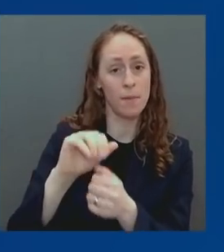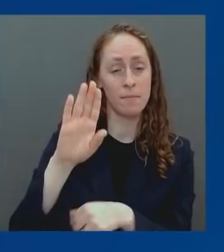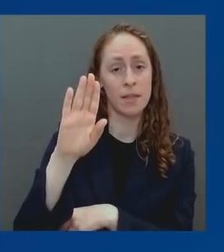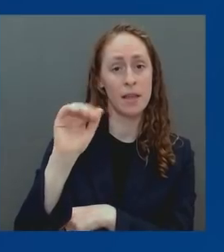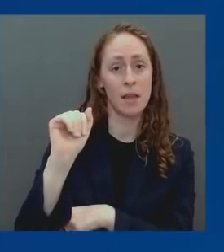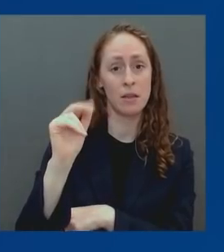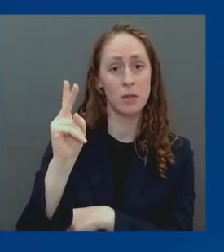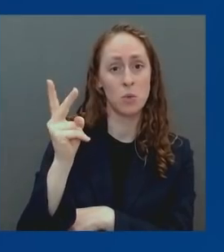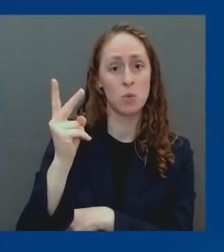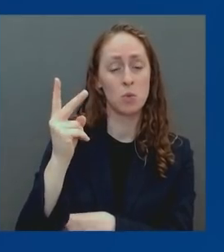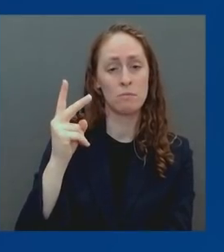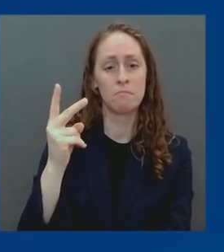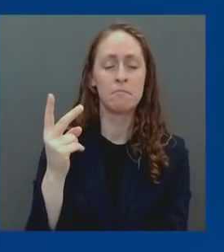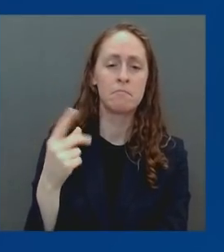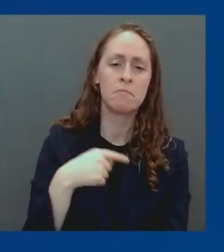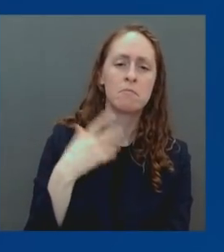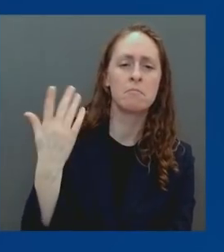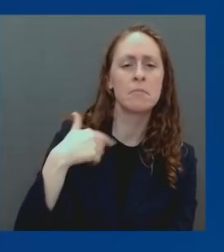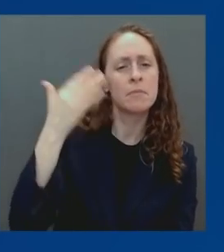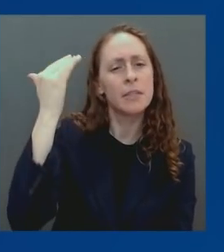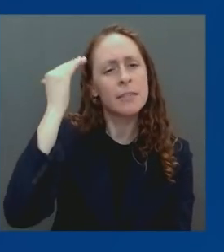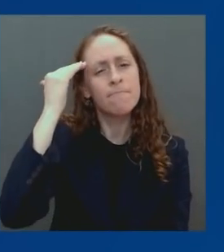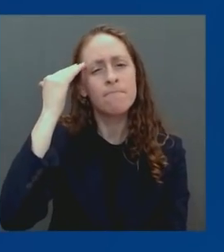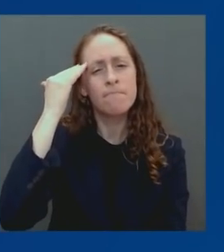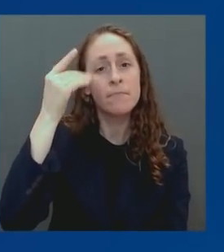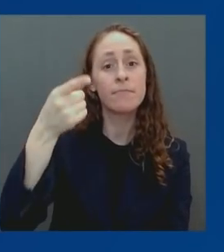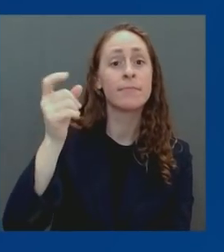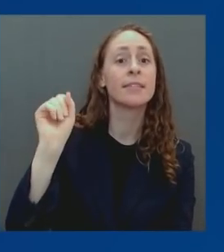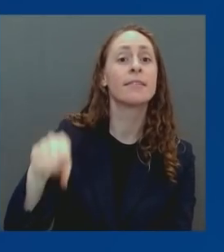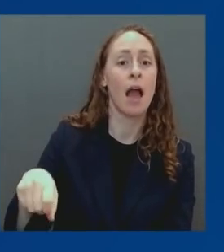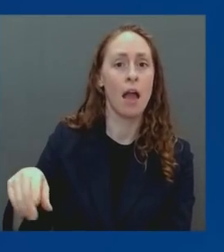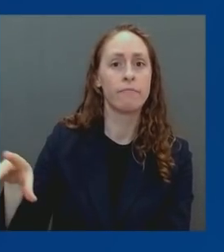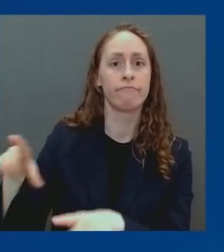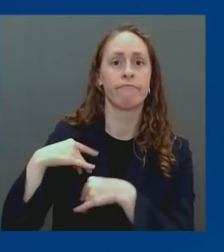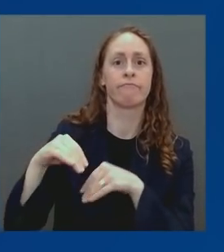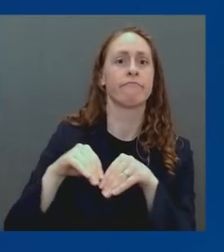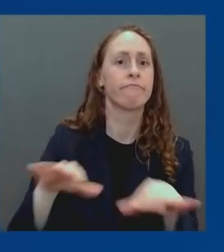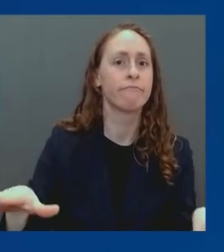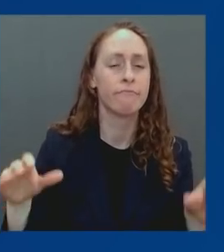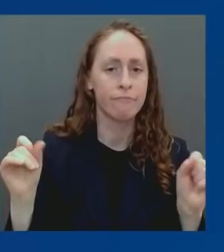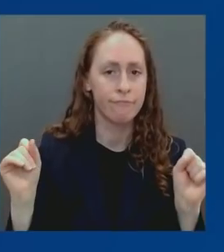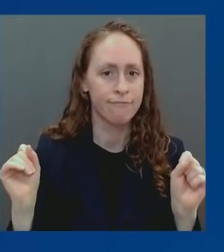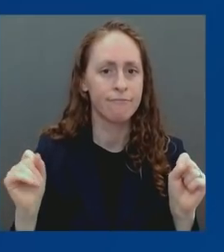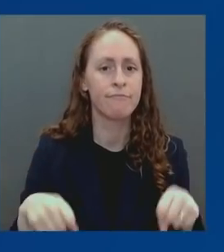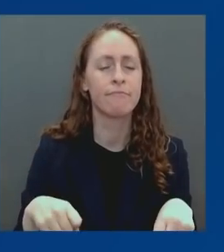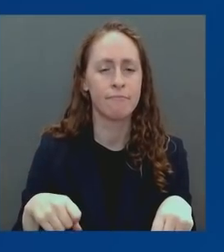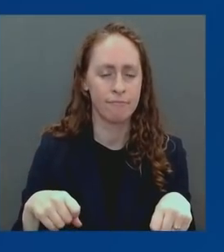However, it's not nearly the transmission advantage that we've seen between Omicron and Delta.